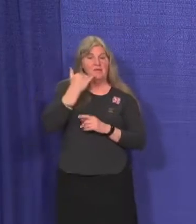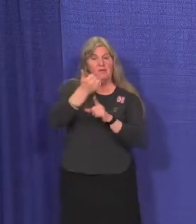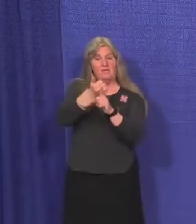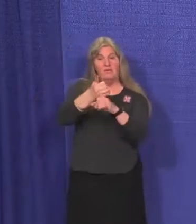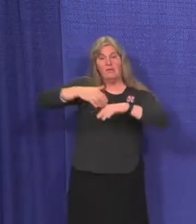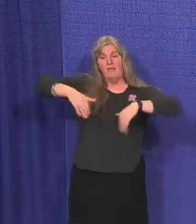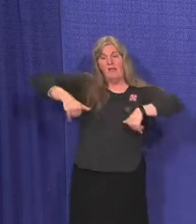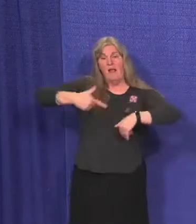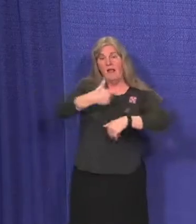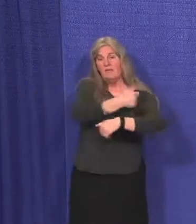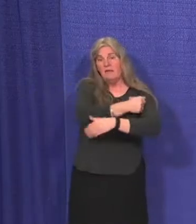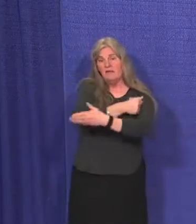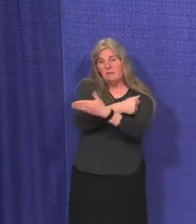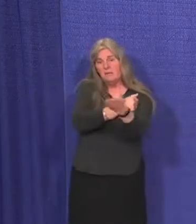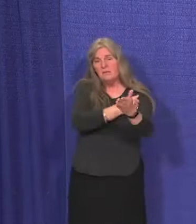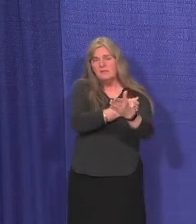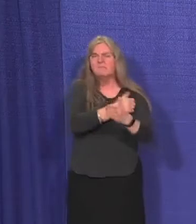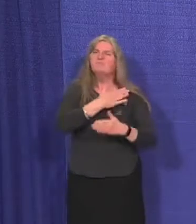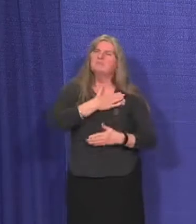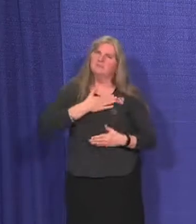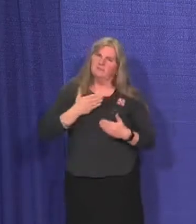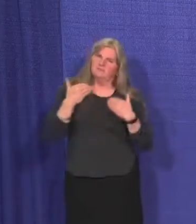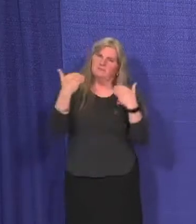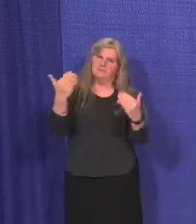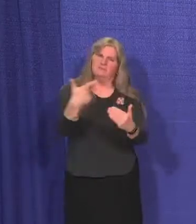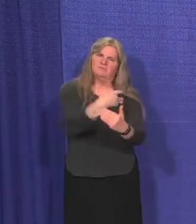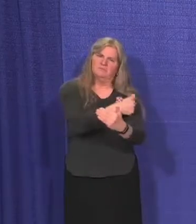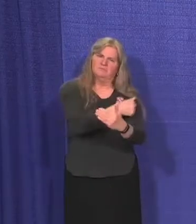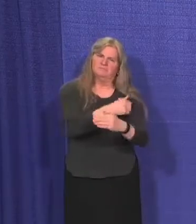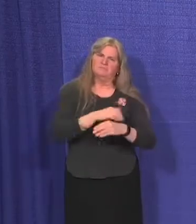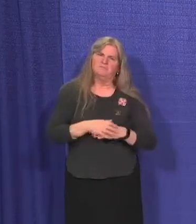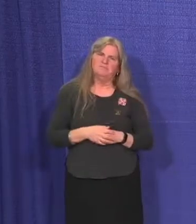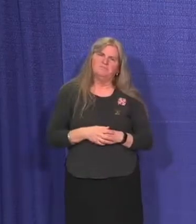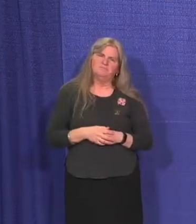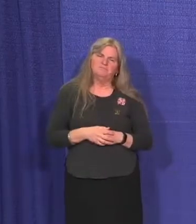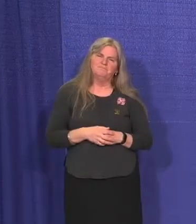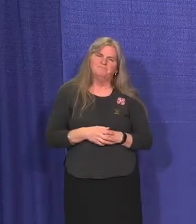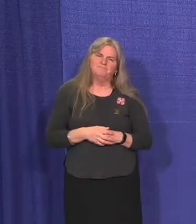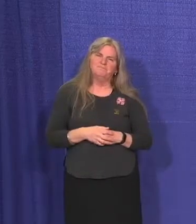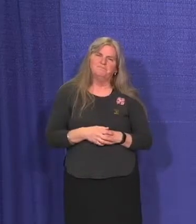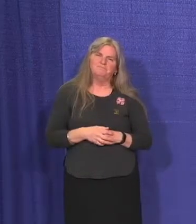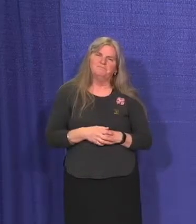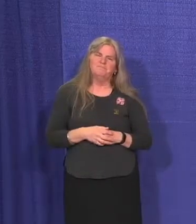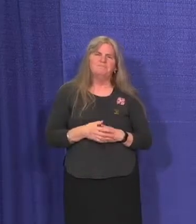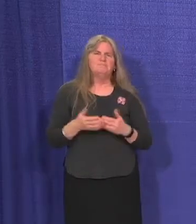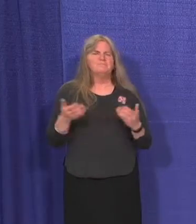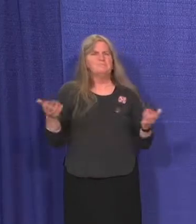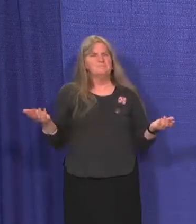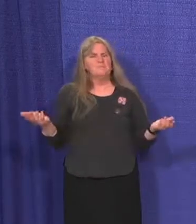percentage uptake as we go. The answer is the more the better.